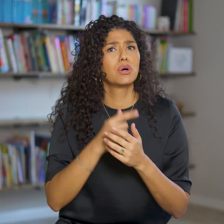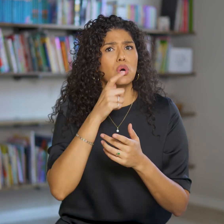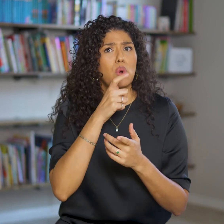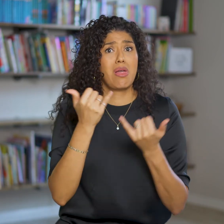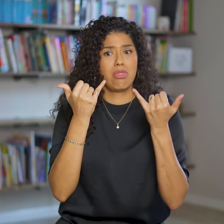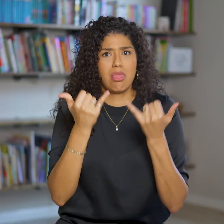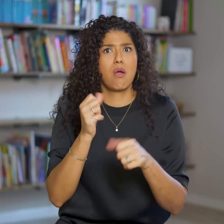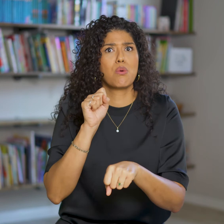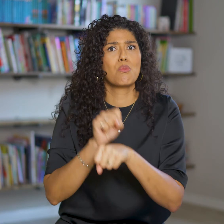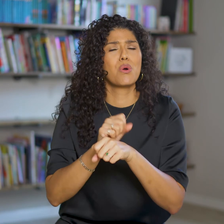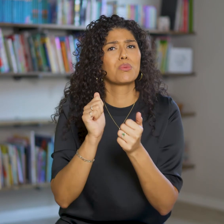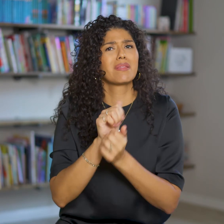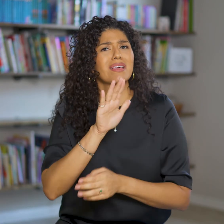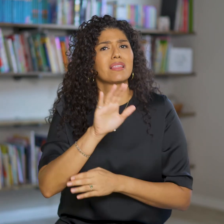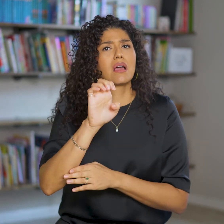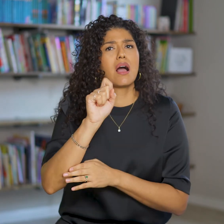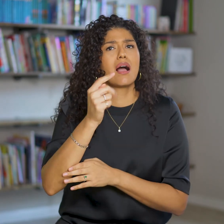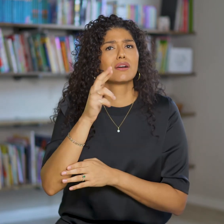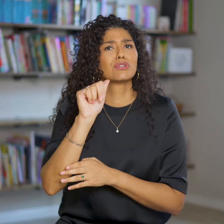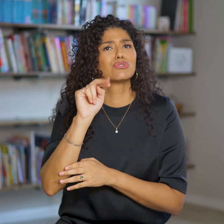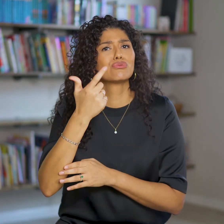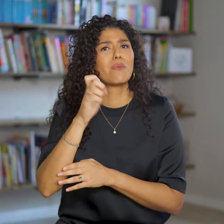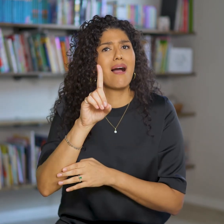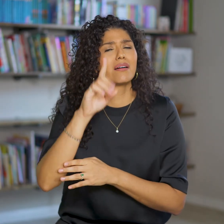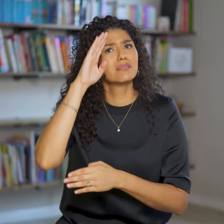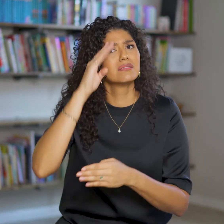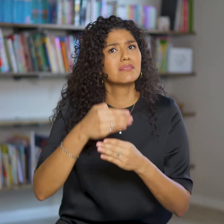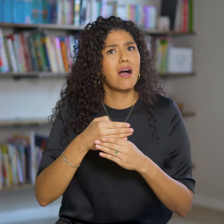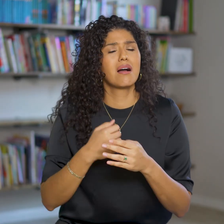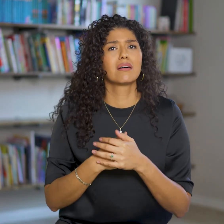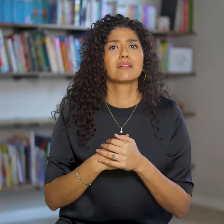who has now joined forces with his estranged son,